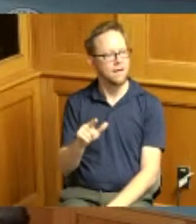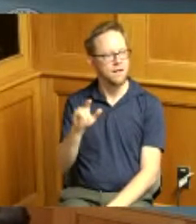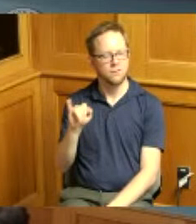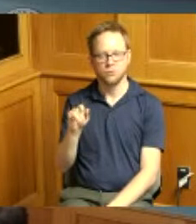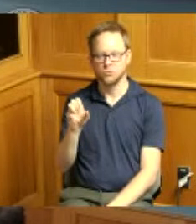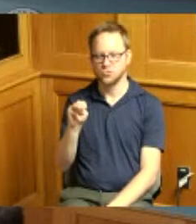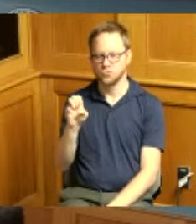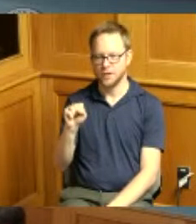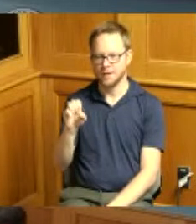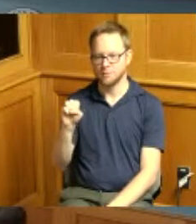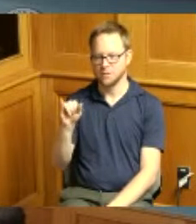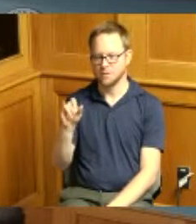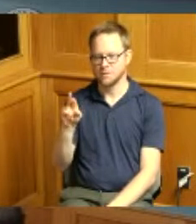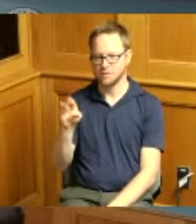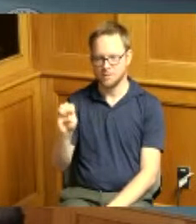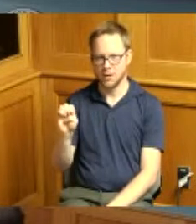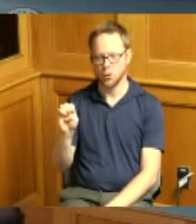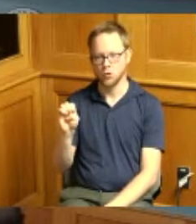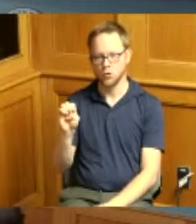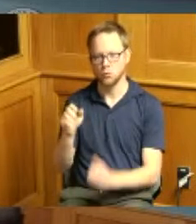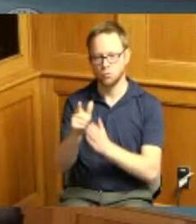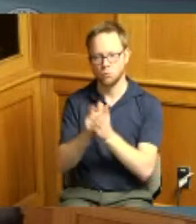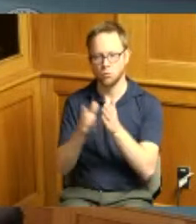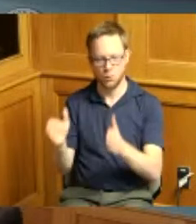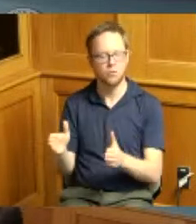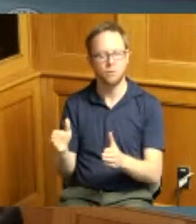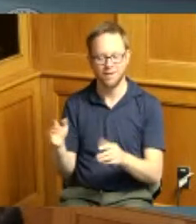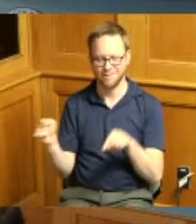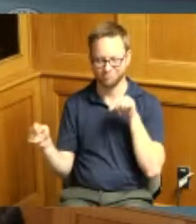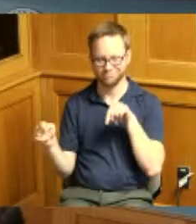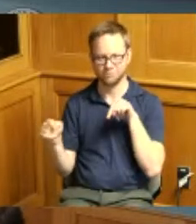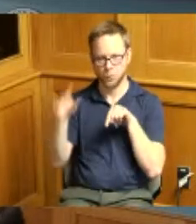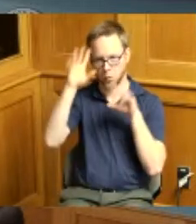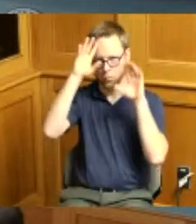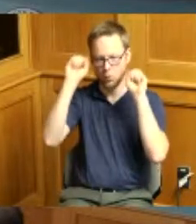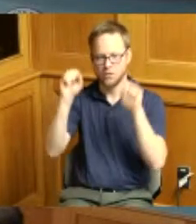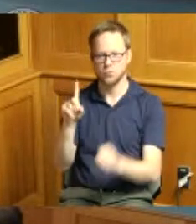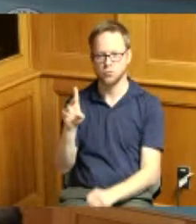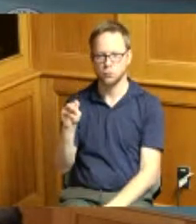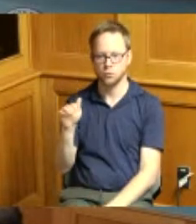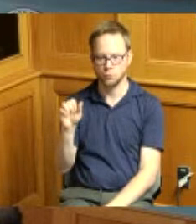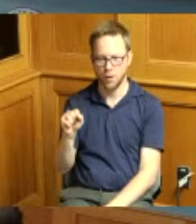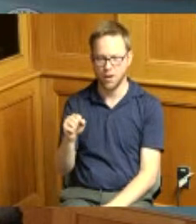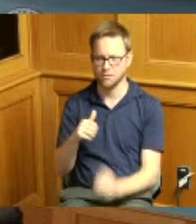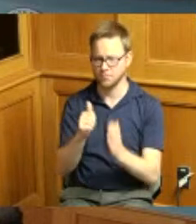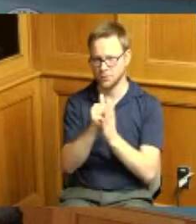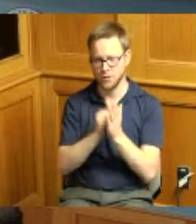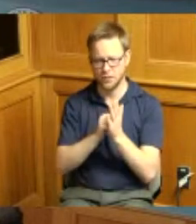President of the Hamilton County board of County Commissioners we have a lot on our agenda today